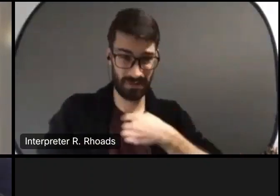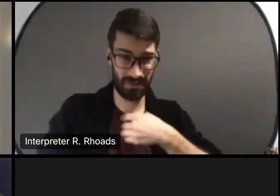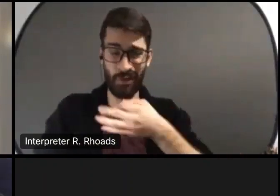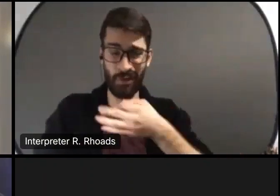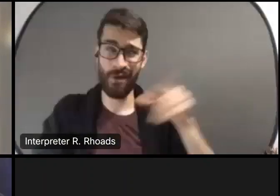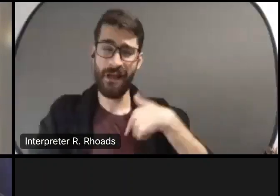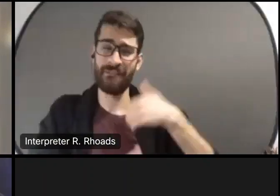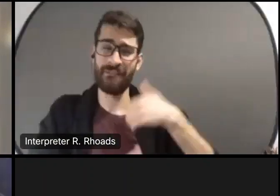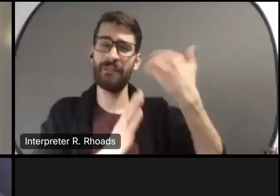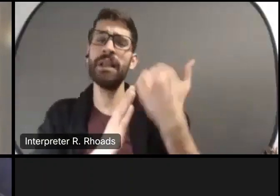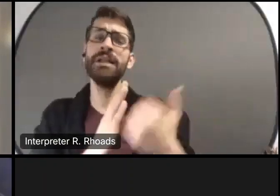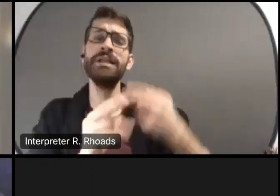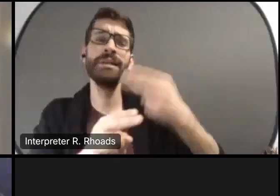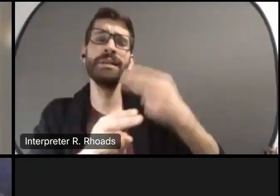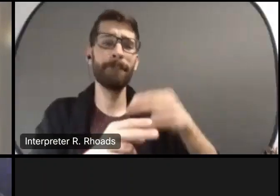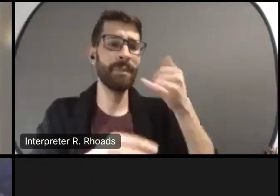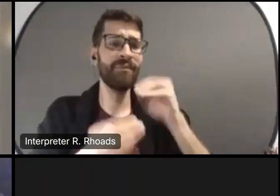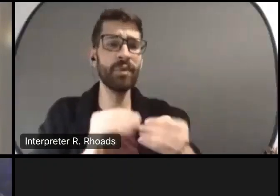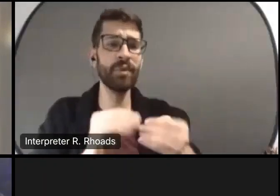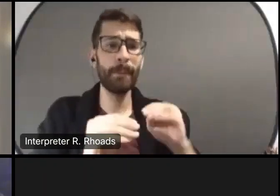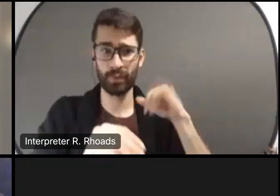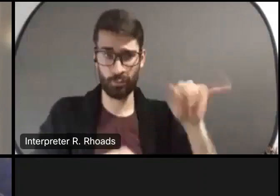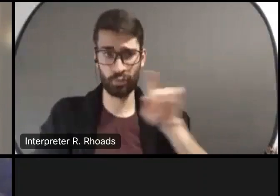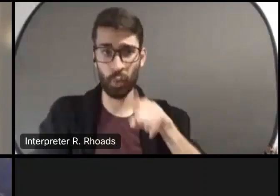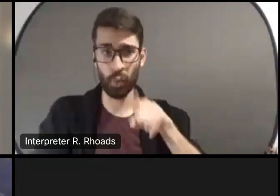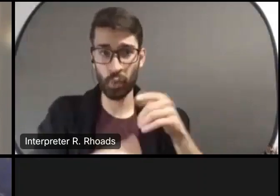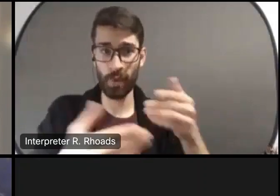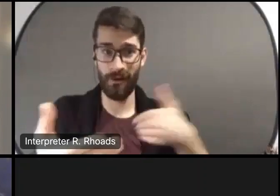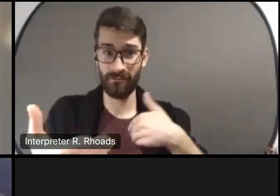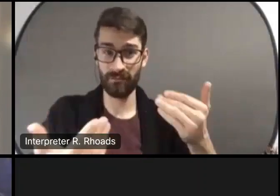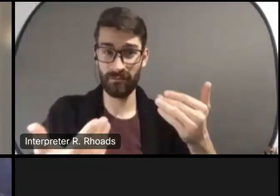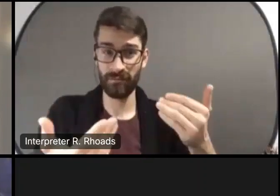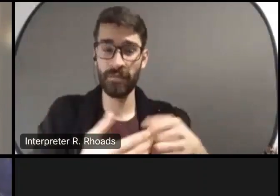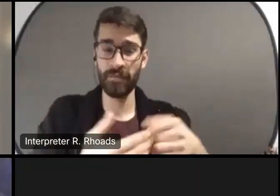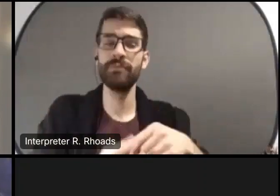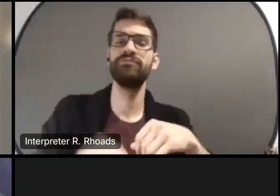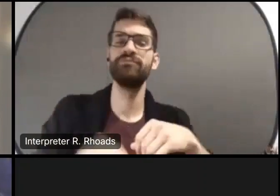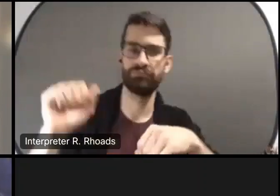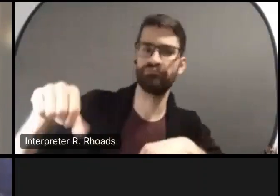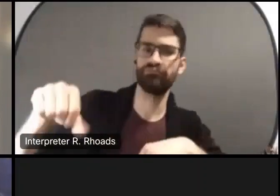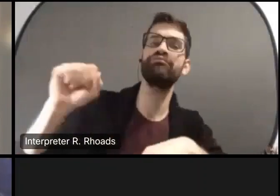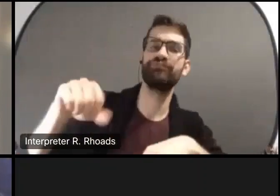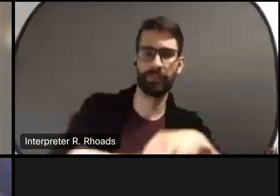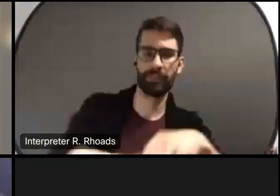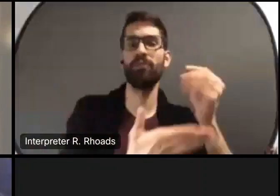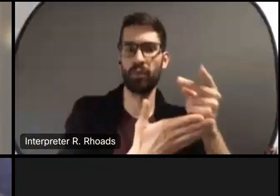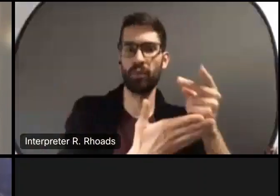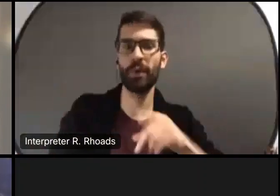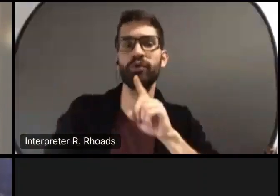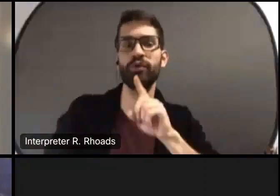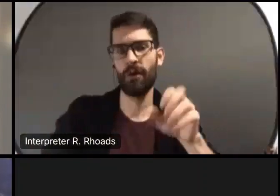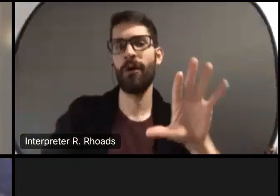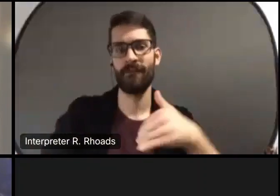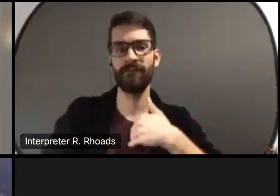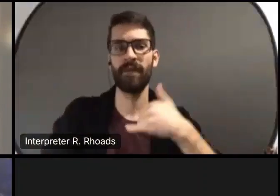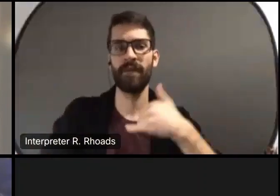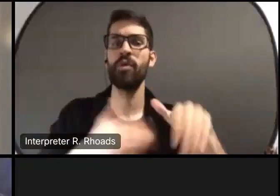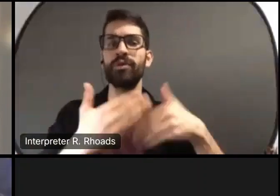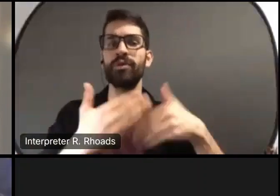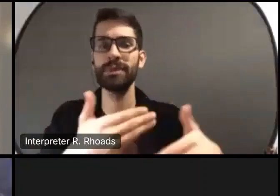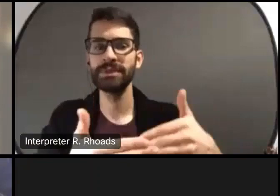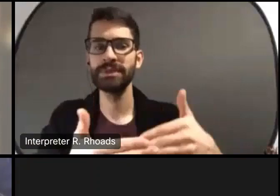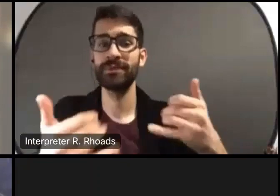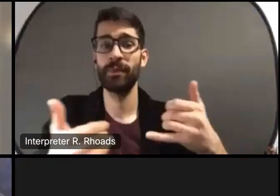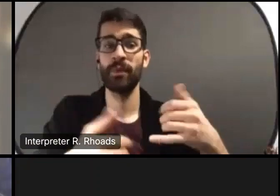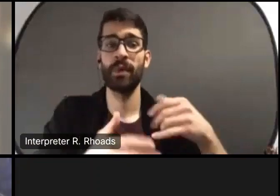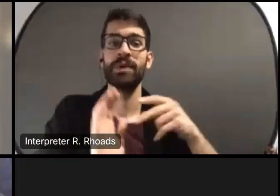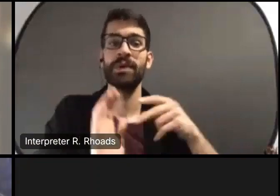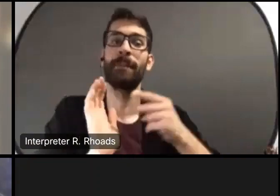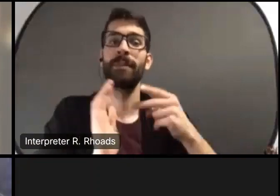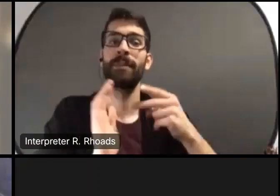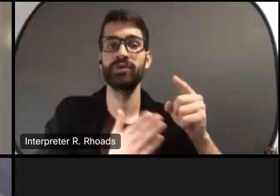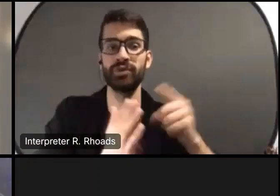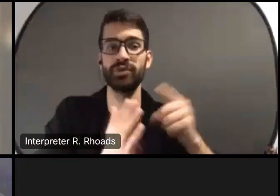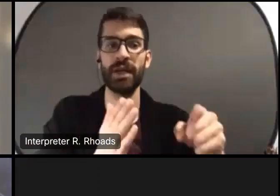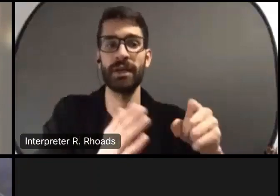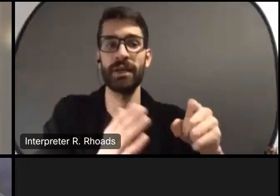(Boese) Yeah, yes, and yes. We are currently in the process of double checking the contacts